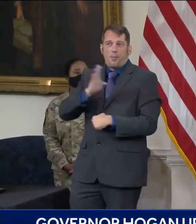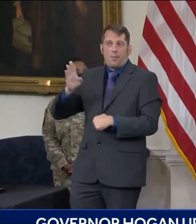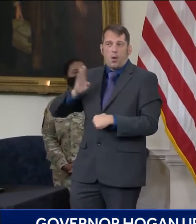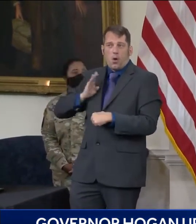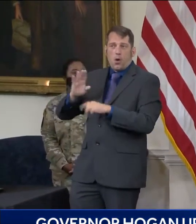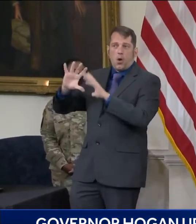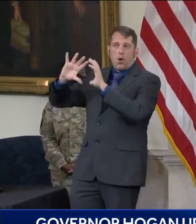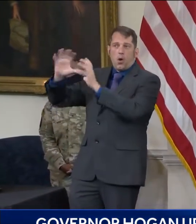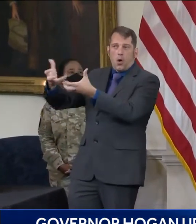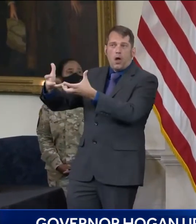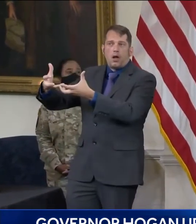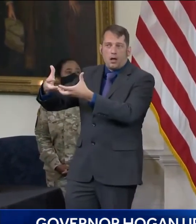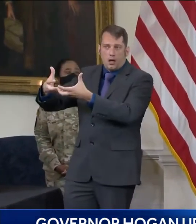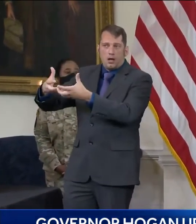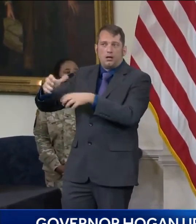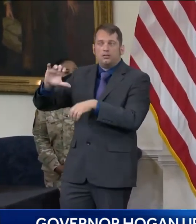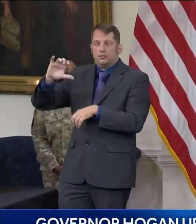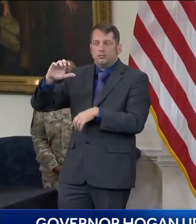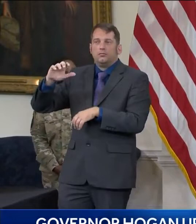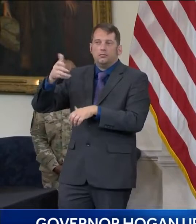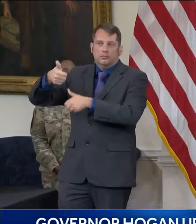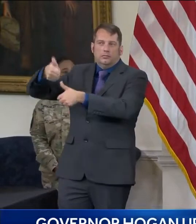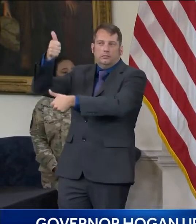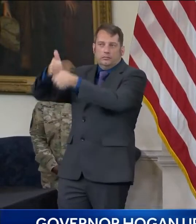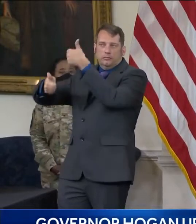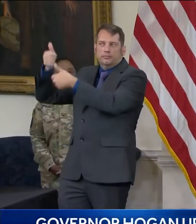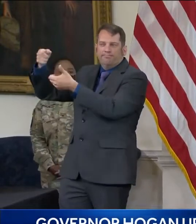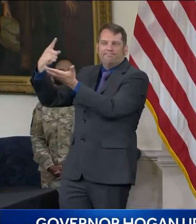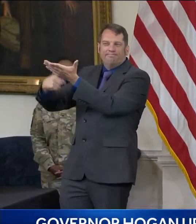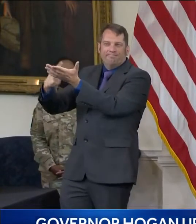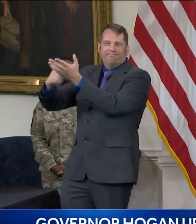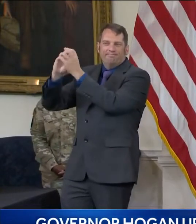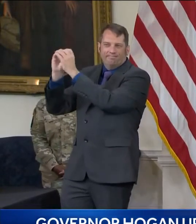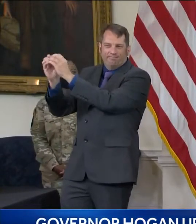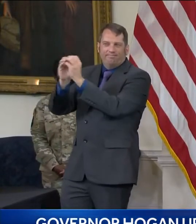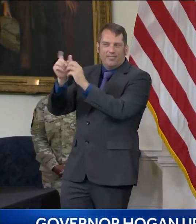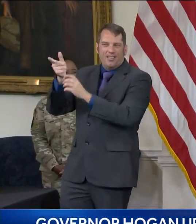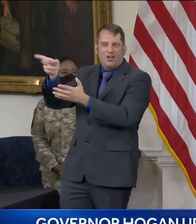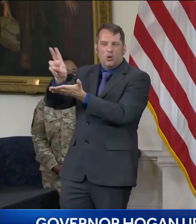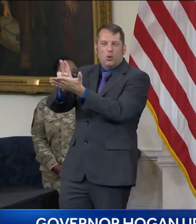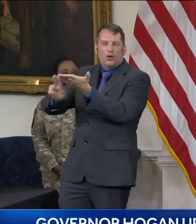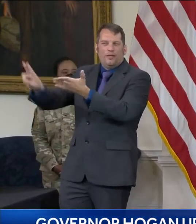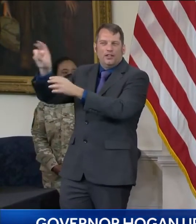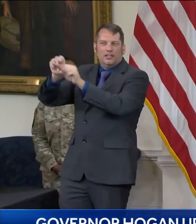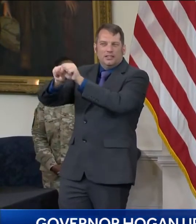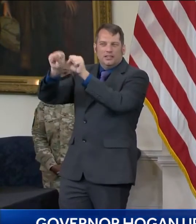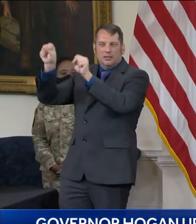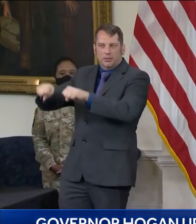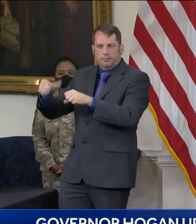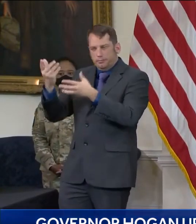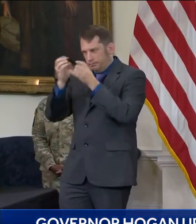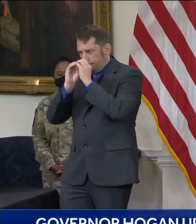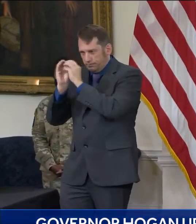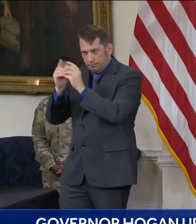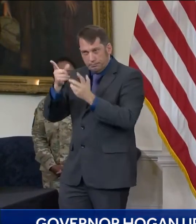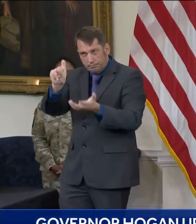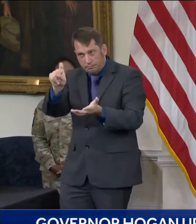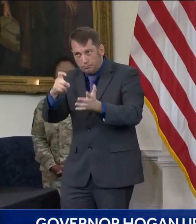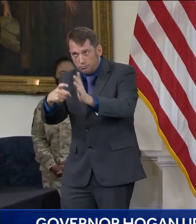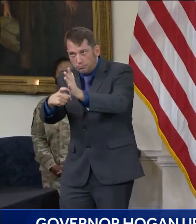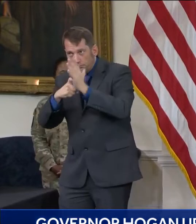NOW, THEY ARE THE ONES WHO MAKE THE DECISION FOR THE UNIVERSITY